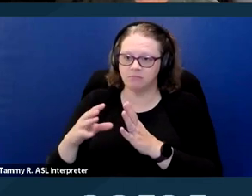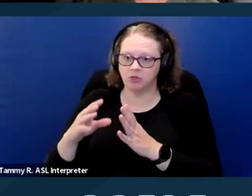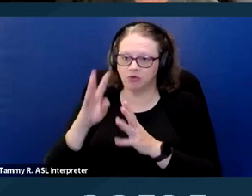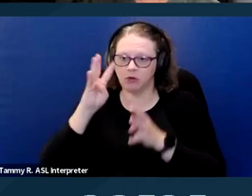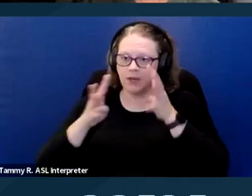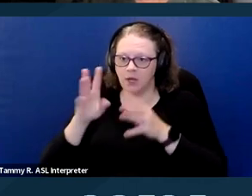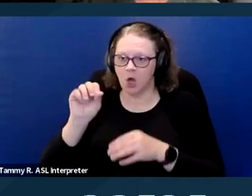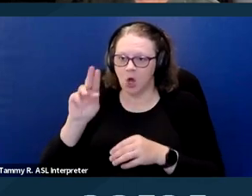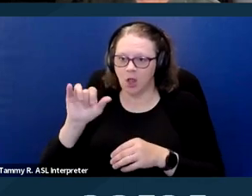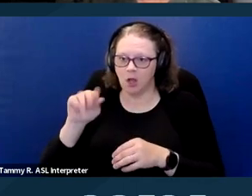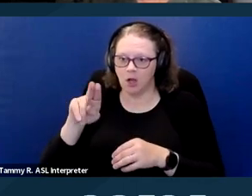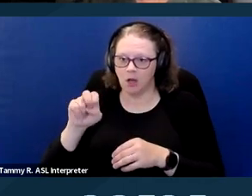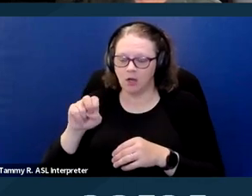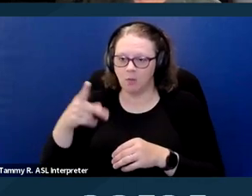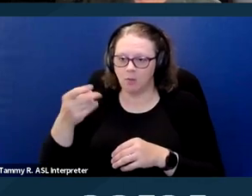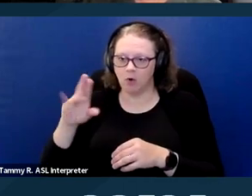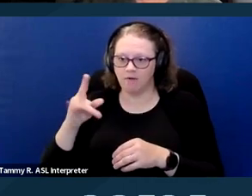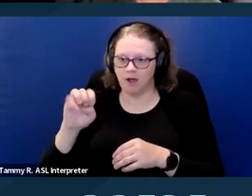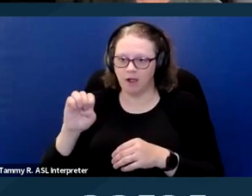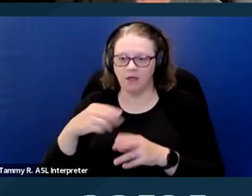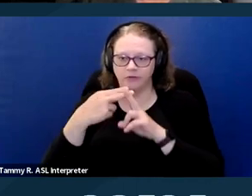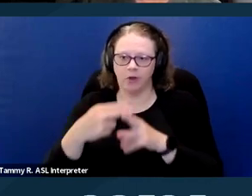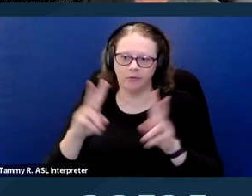and a big one is petscreening.com